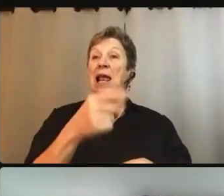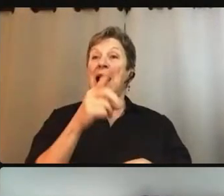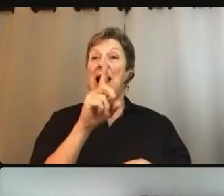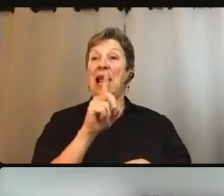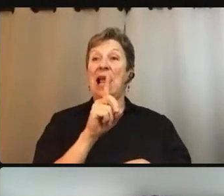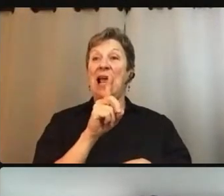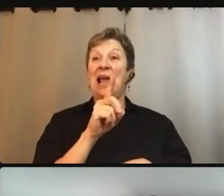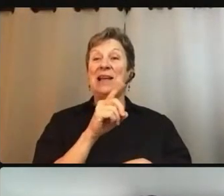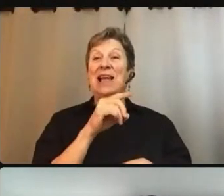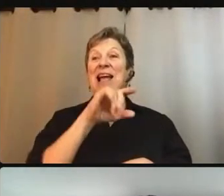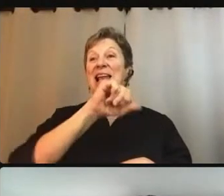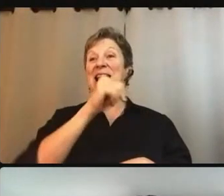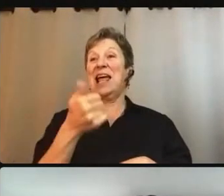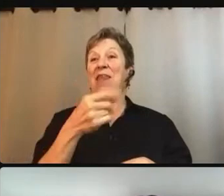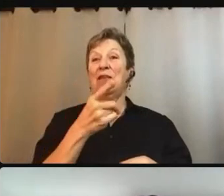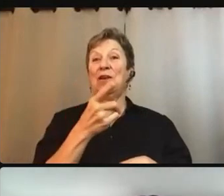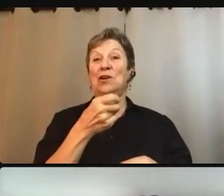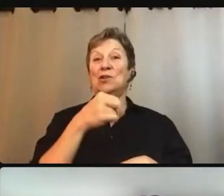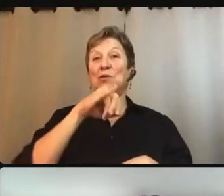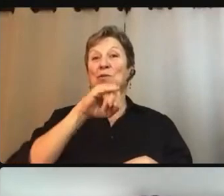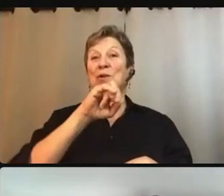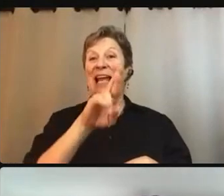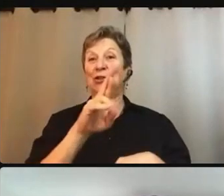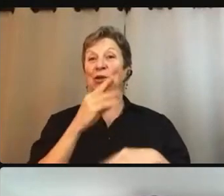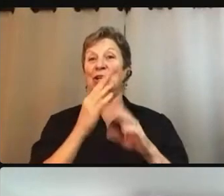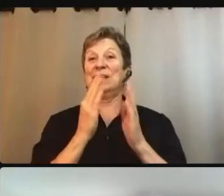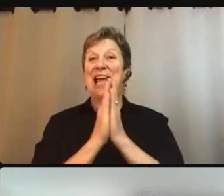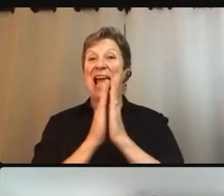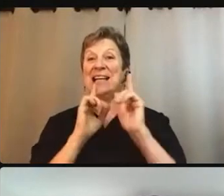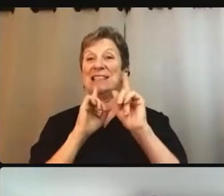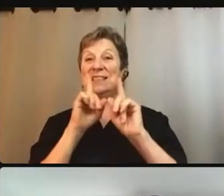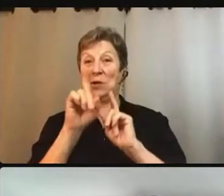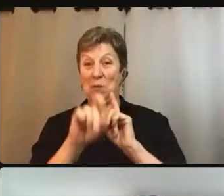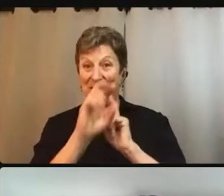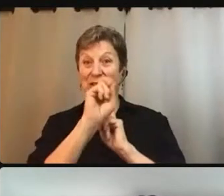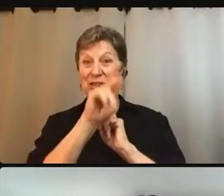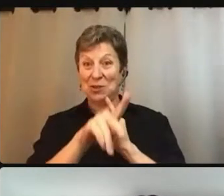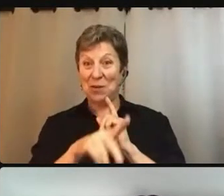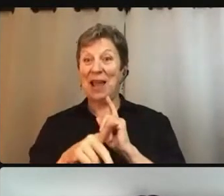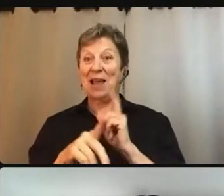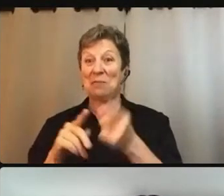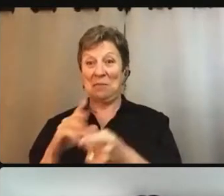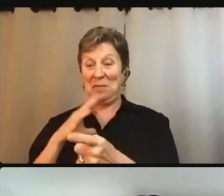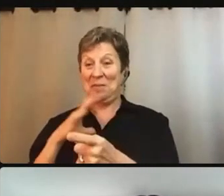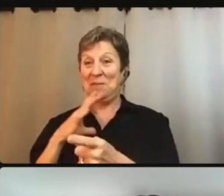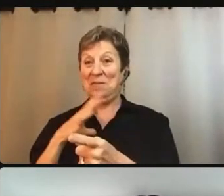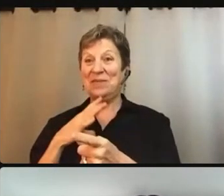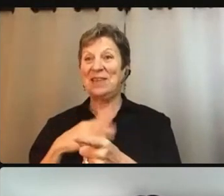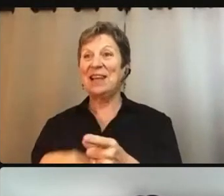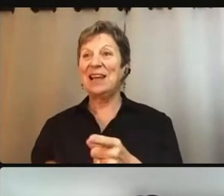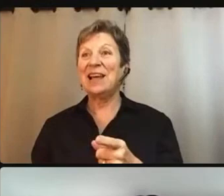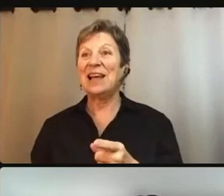ALL RIGHT. FORWARD. SO I'M GOING TO TURN IT OVER NOW TO DIRECTORY NO HOST